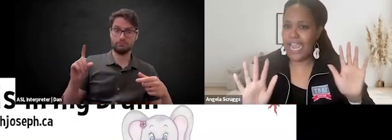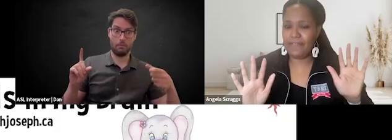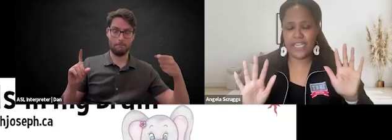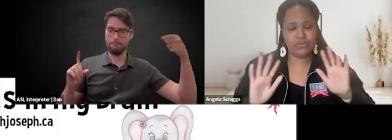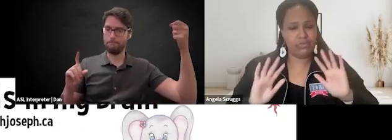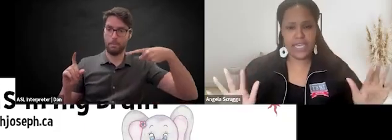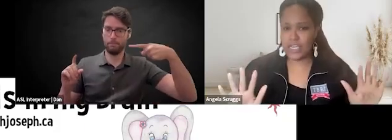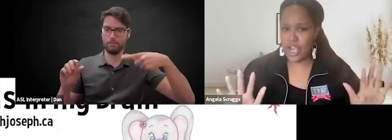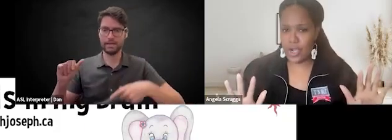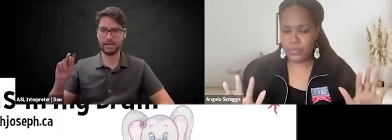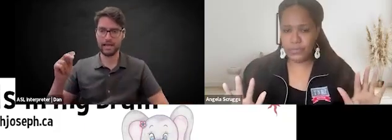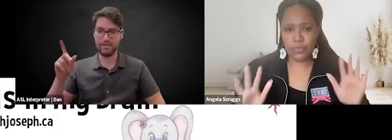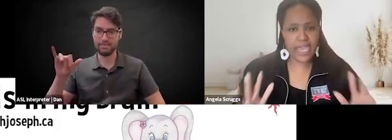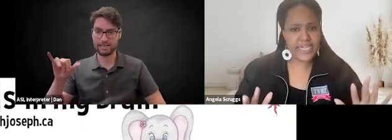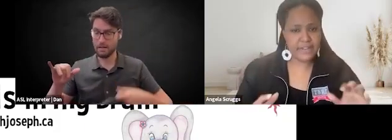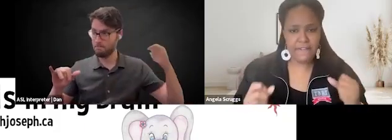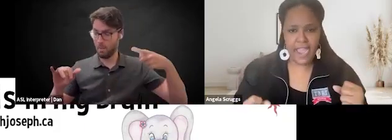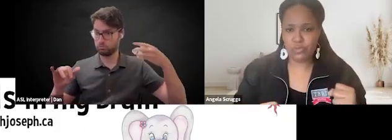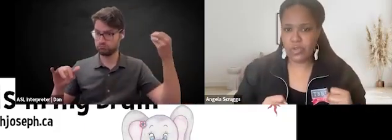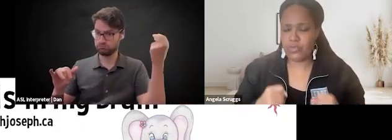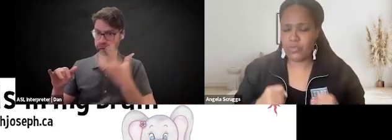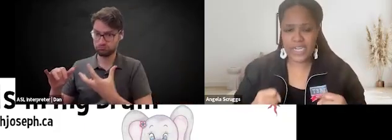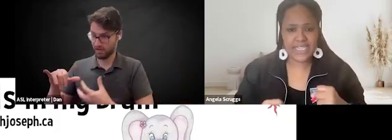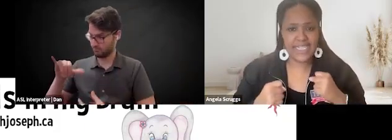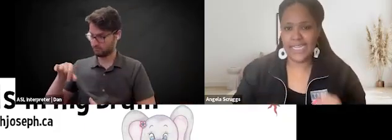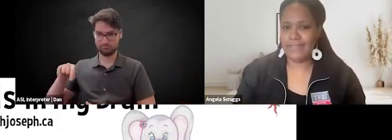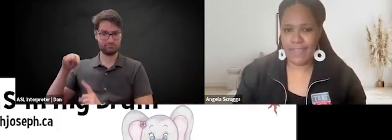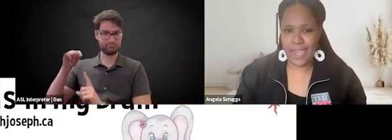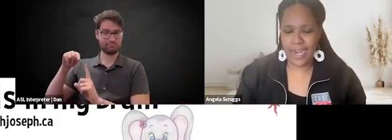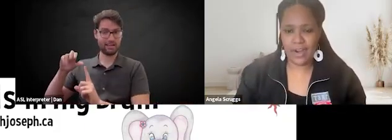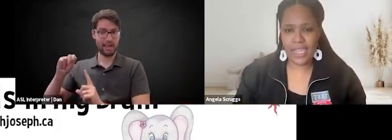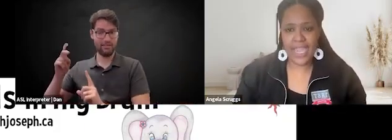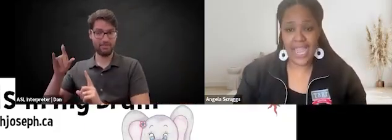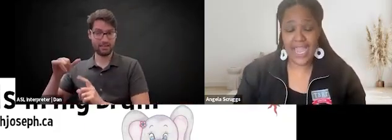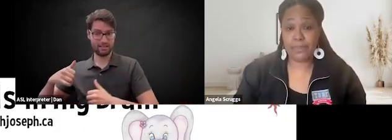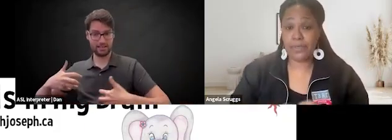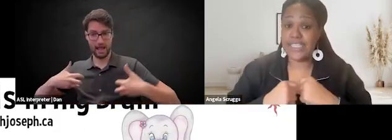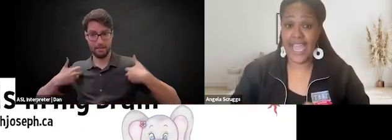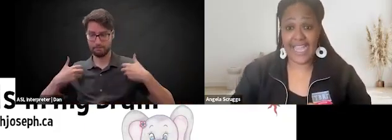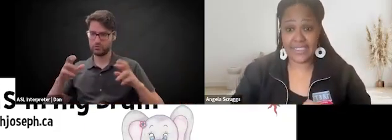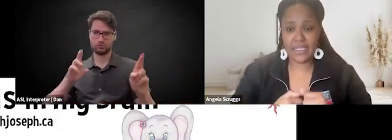Anthony is ready to go, ready to fight, ready to get in there and protect.